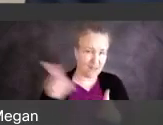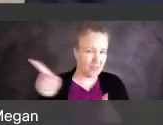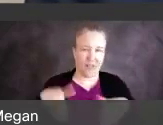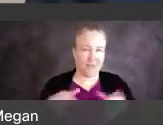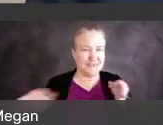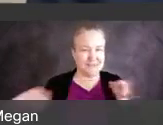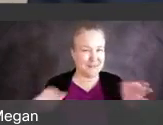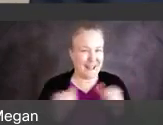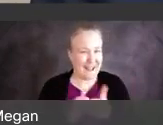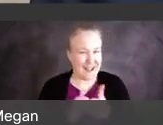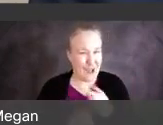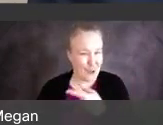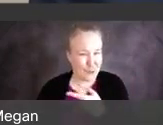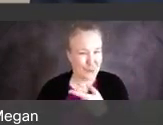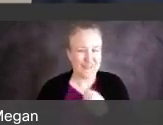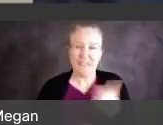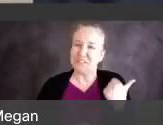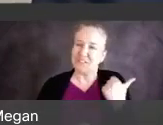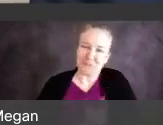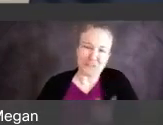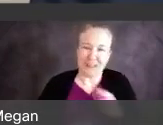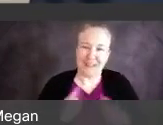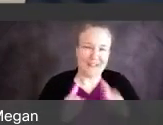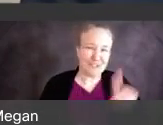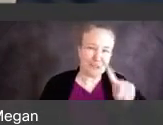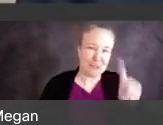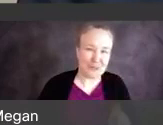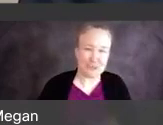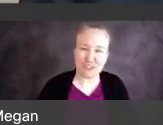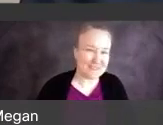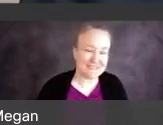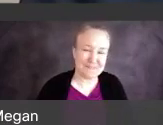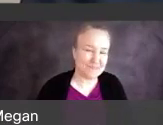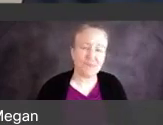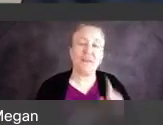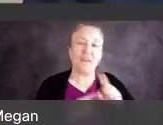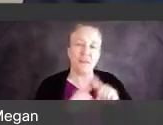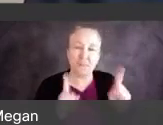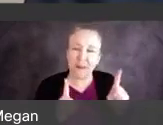So I'm sorry to not be able to answer your question, Carl, but I can't answer your question